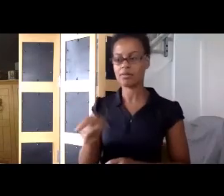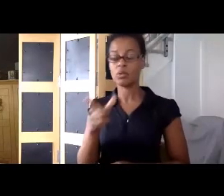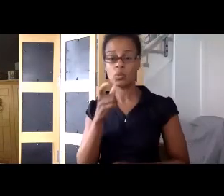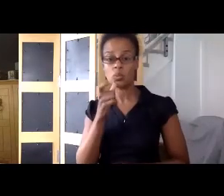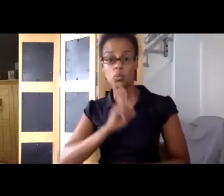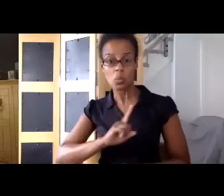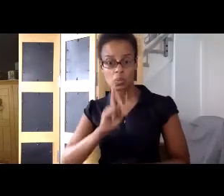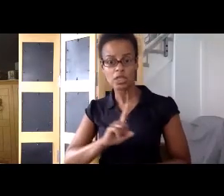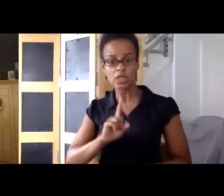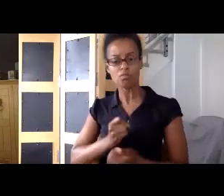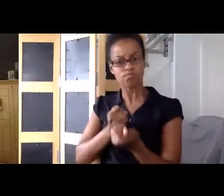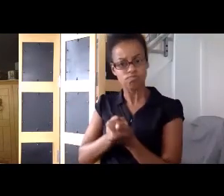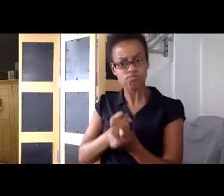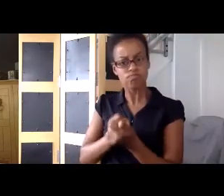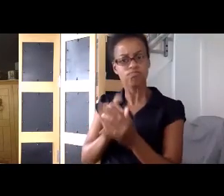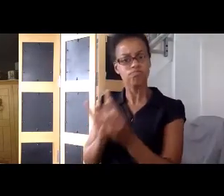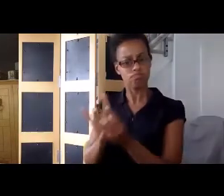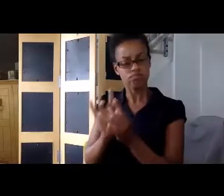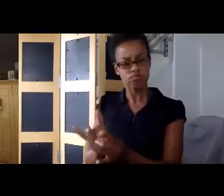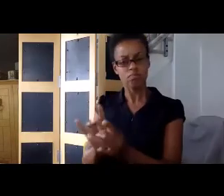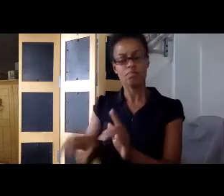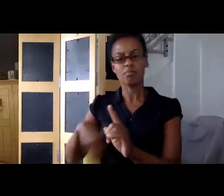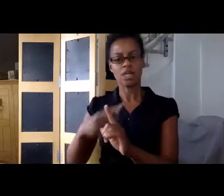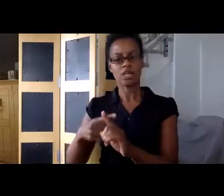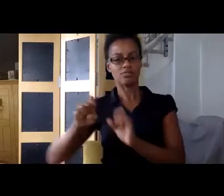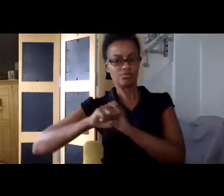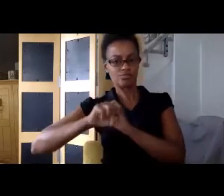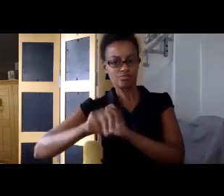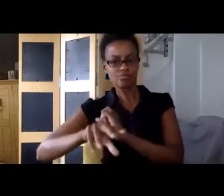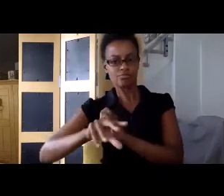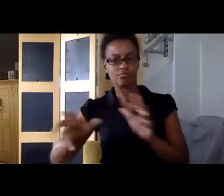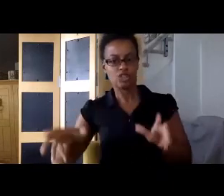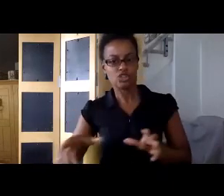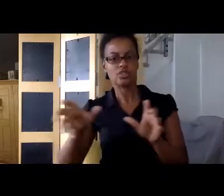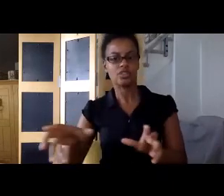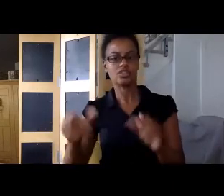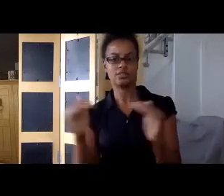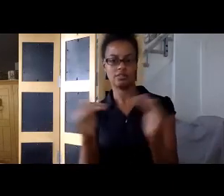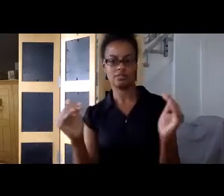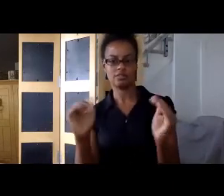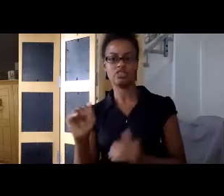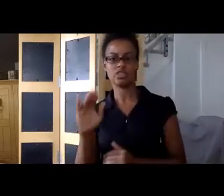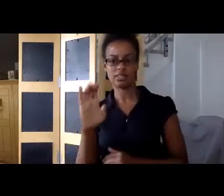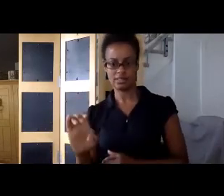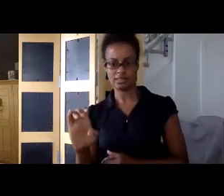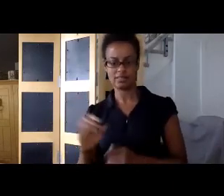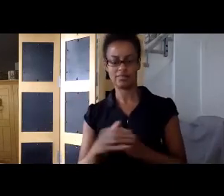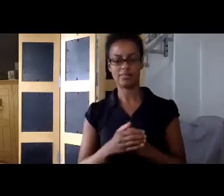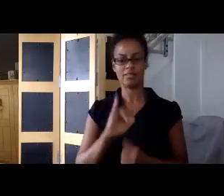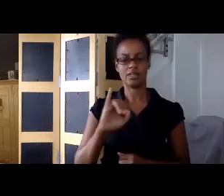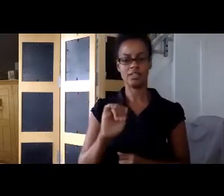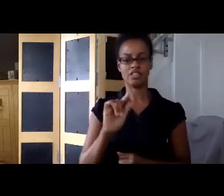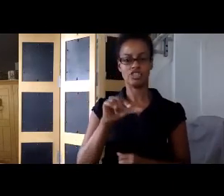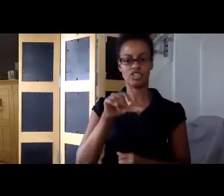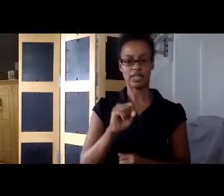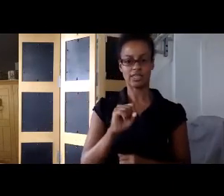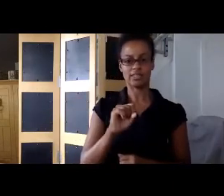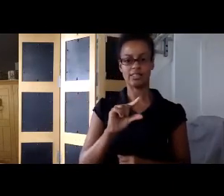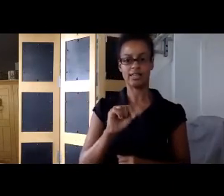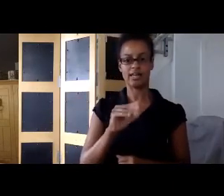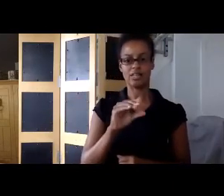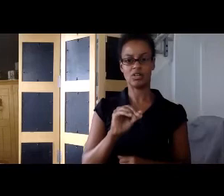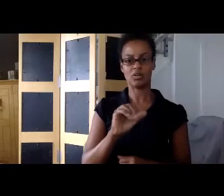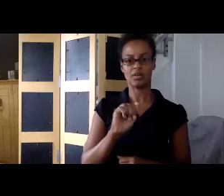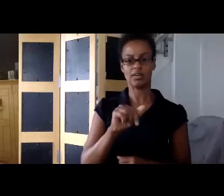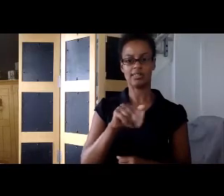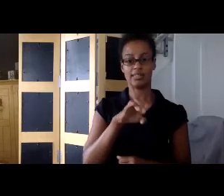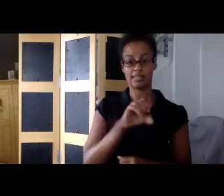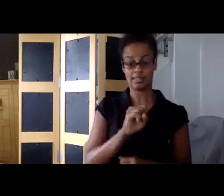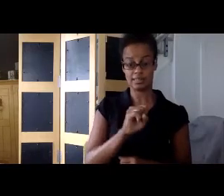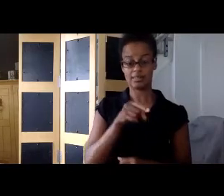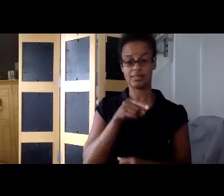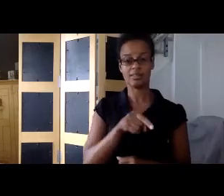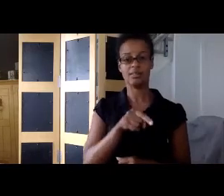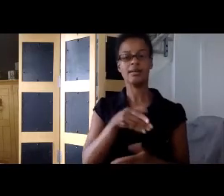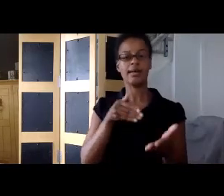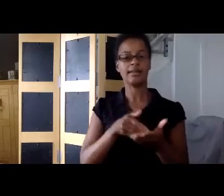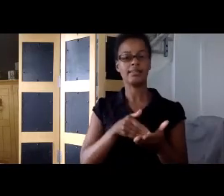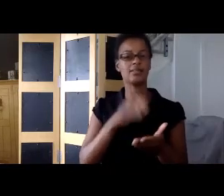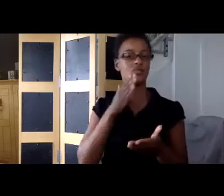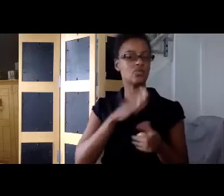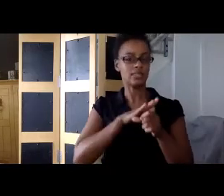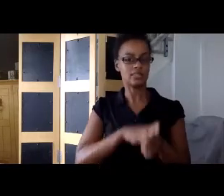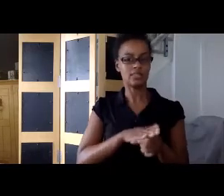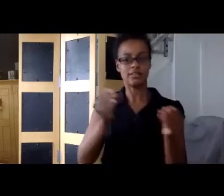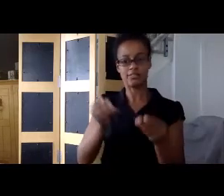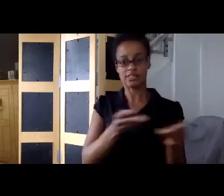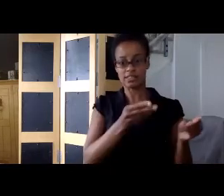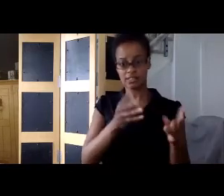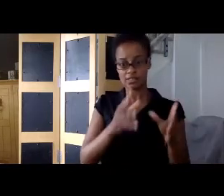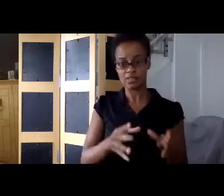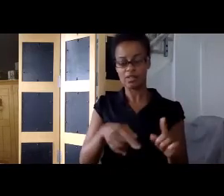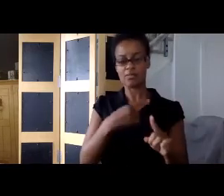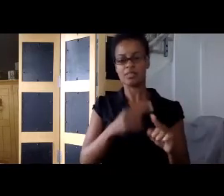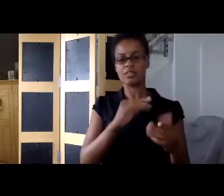Jaqs Gallos Aquines is an anti-racism facilitator and community organizer, who has recently